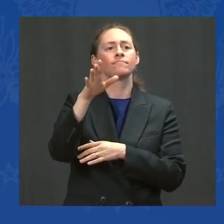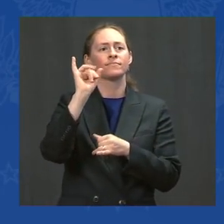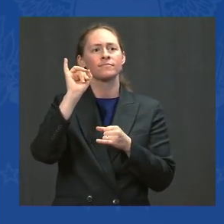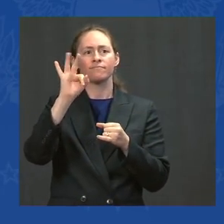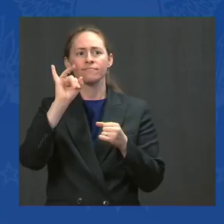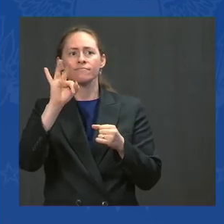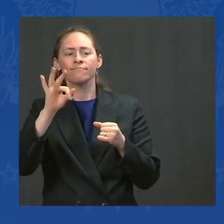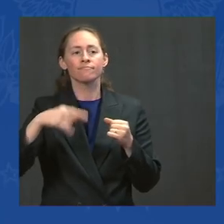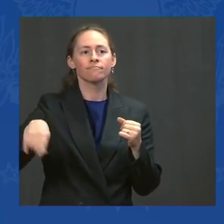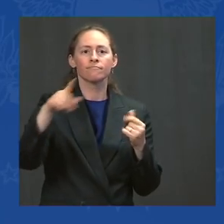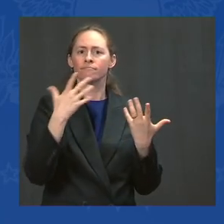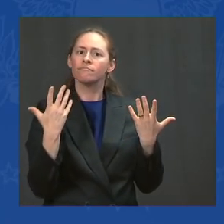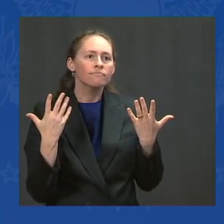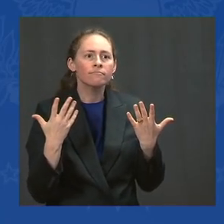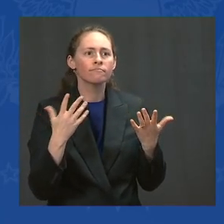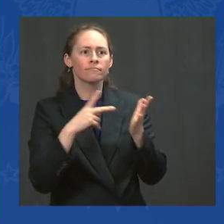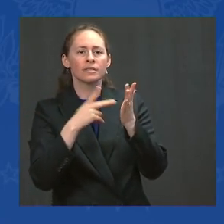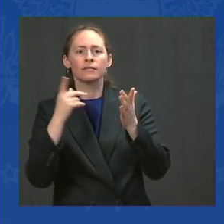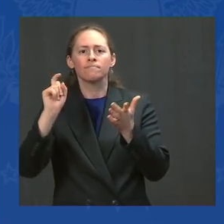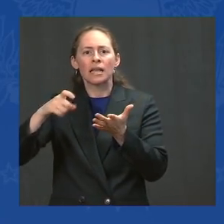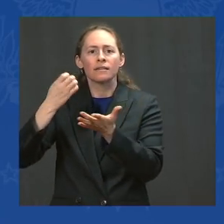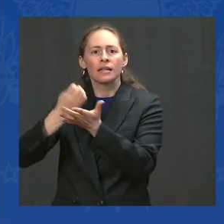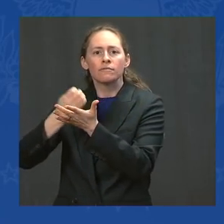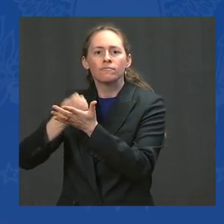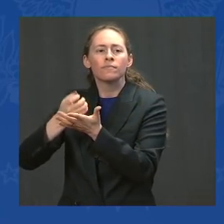Goods get to consumers more rapidly and less expensively.